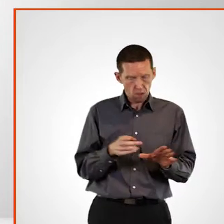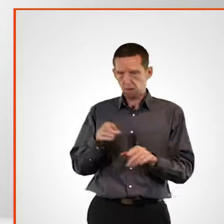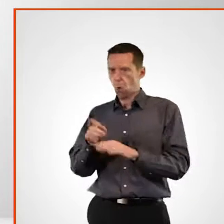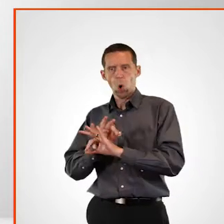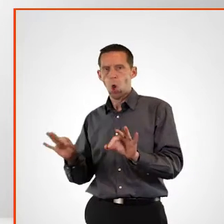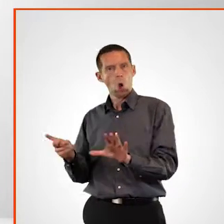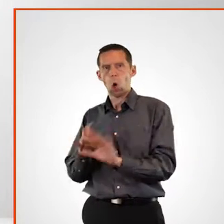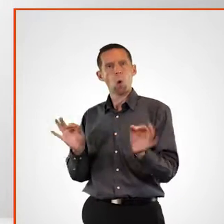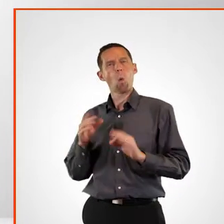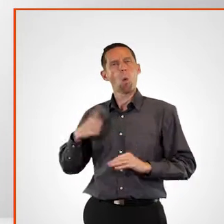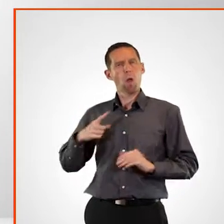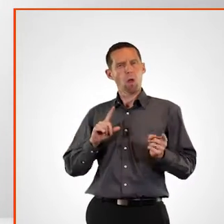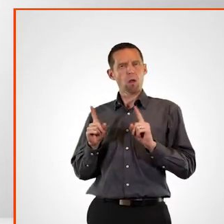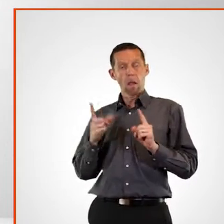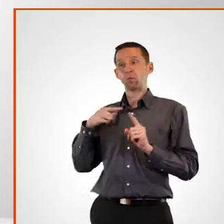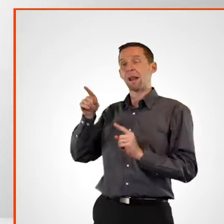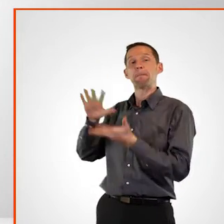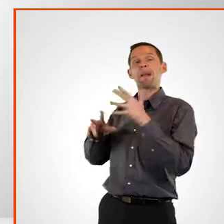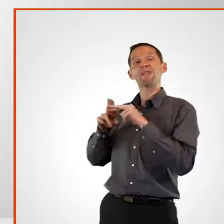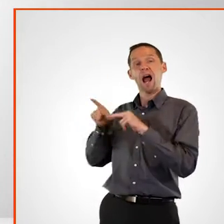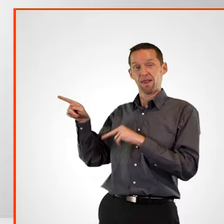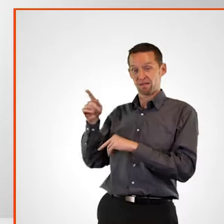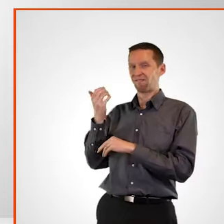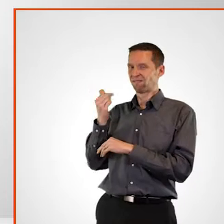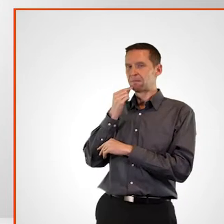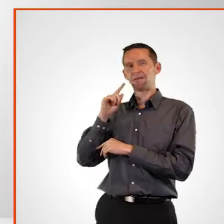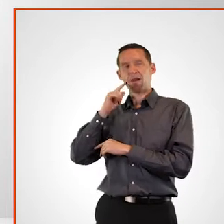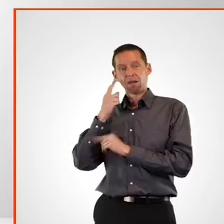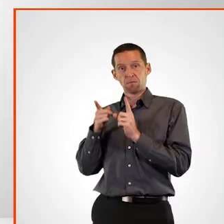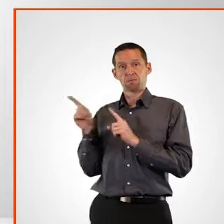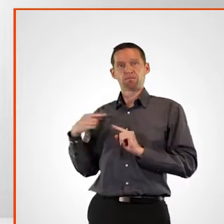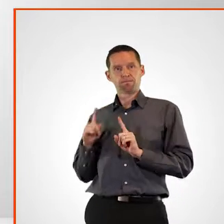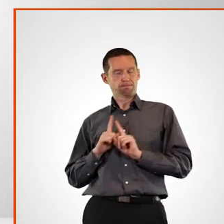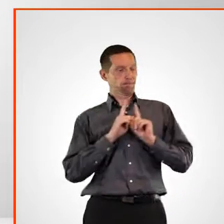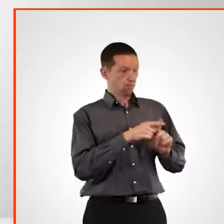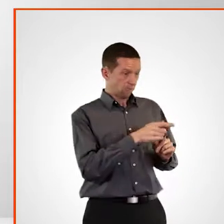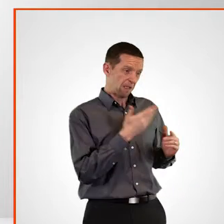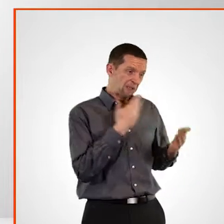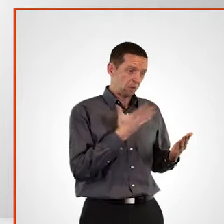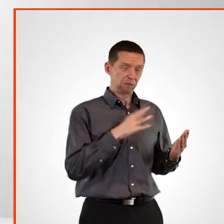because we found sometimes that parents were doing a little shopping around because the child might be not considered,